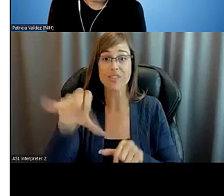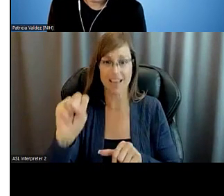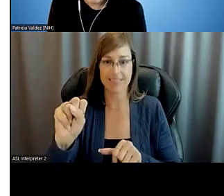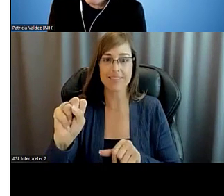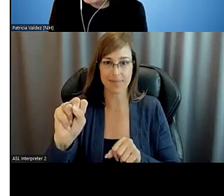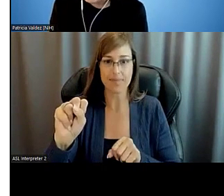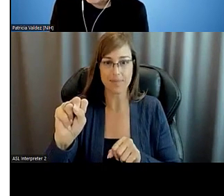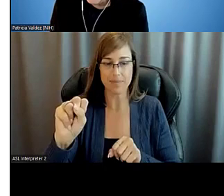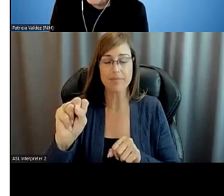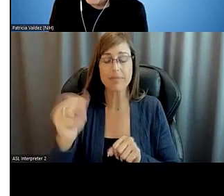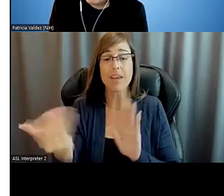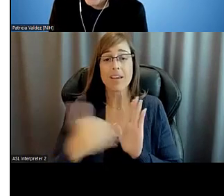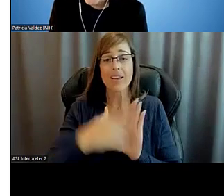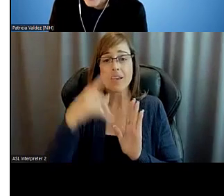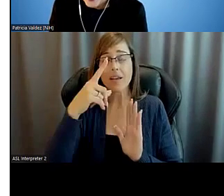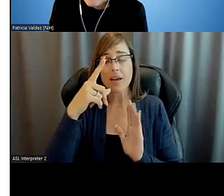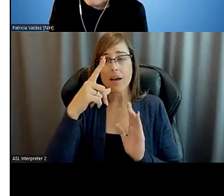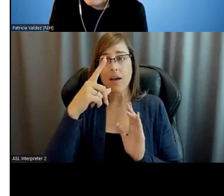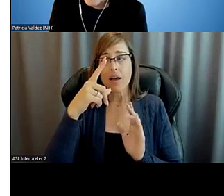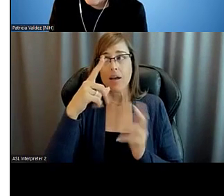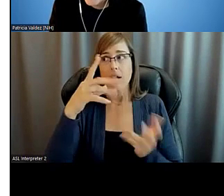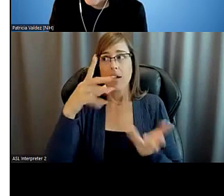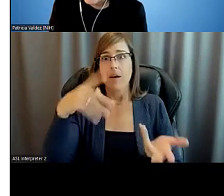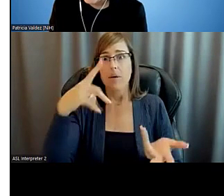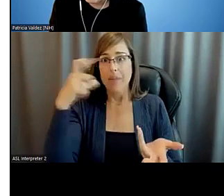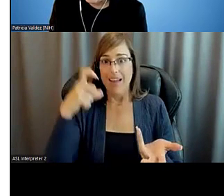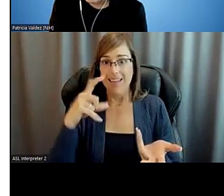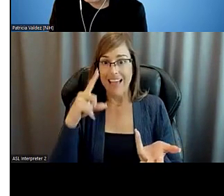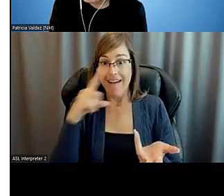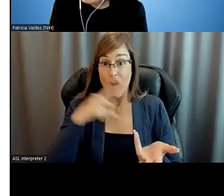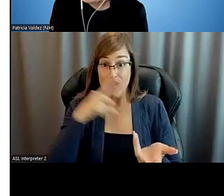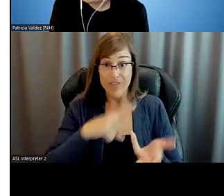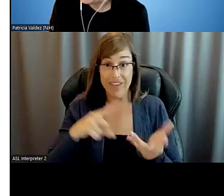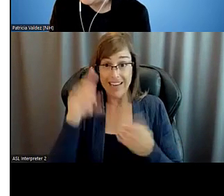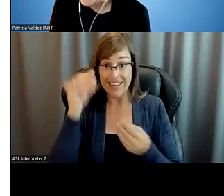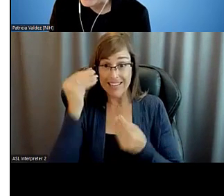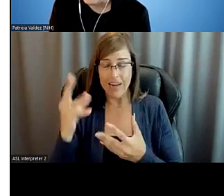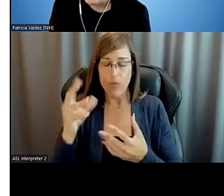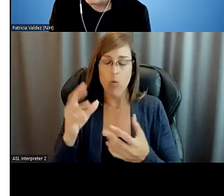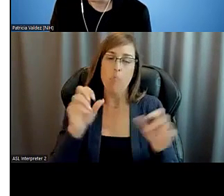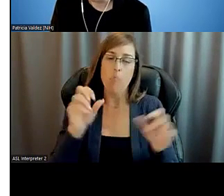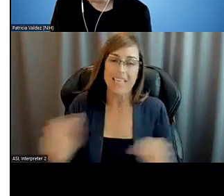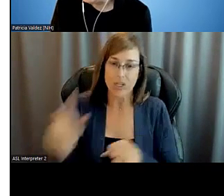Again, because the falsified data, the potentially falsified data is included